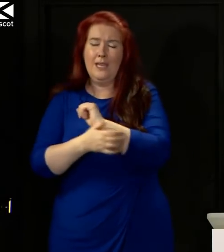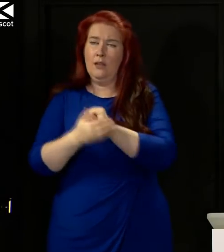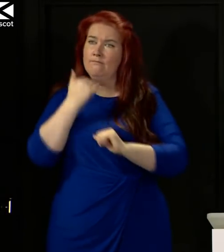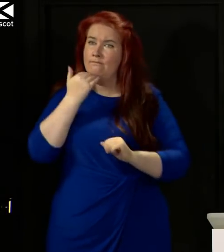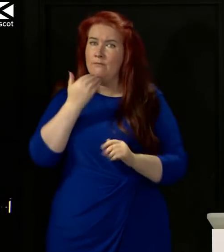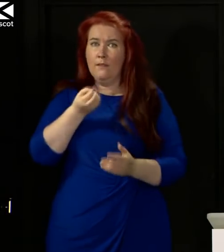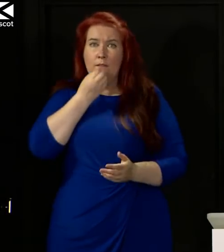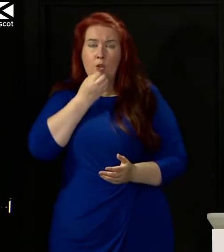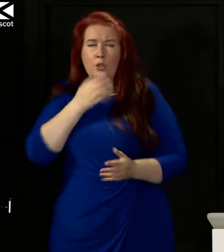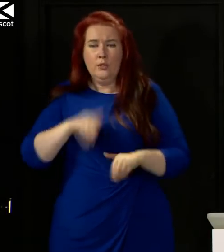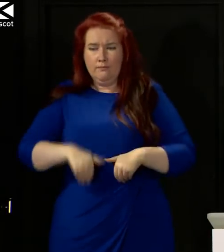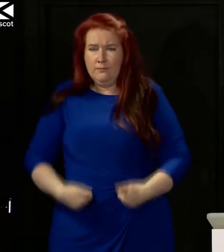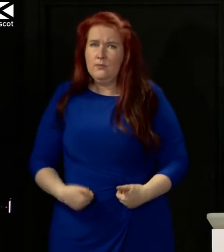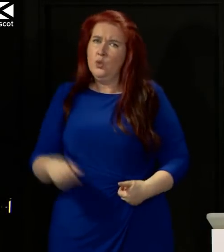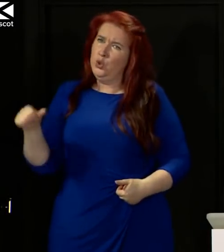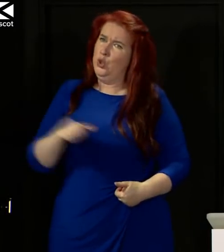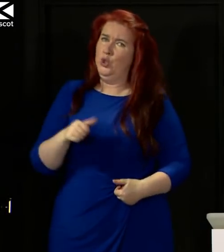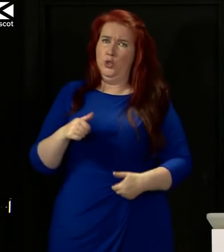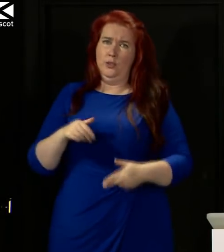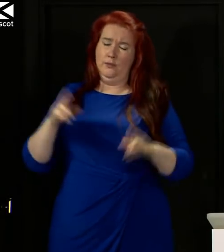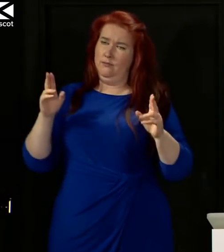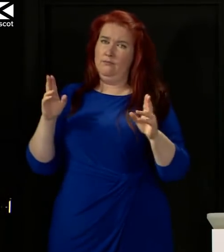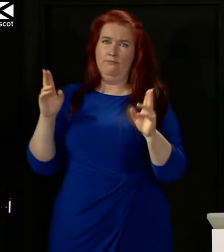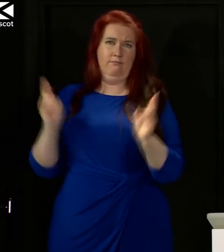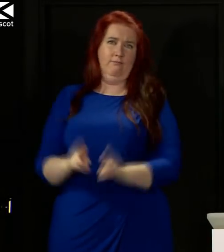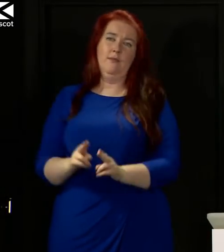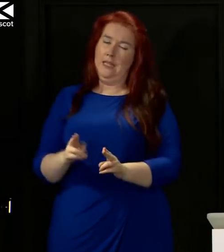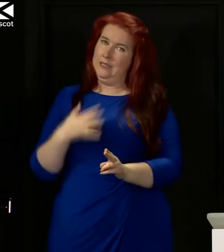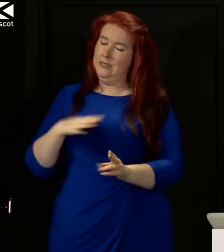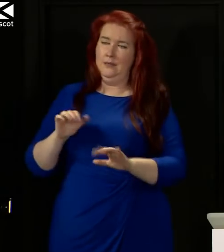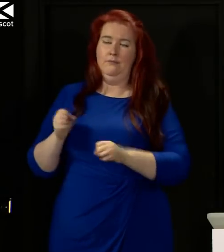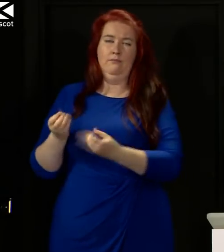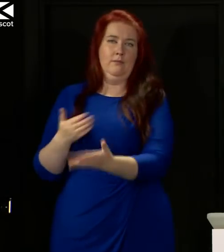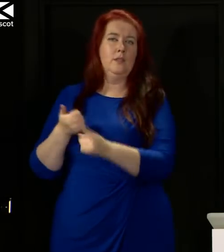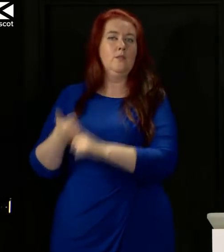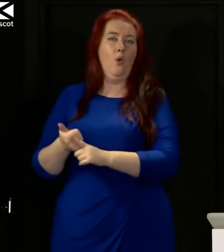tackled, and I think continuing support over the summer period for free school meals is